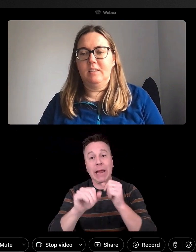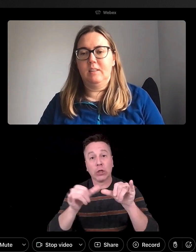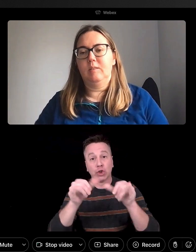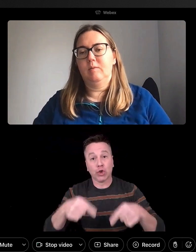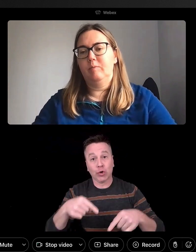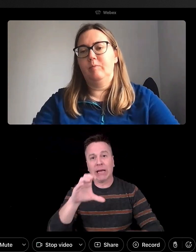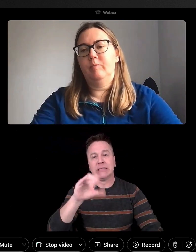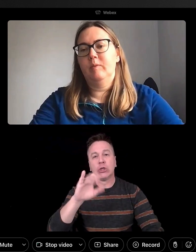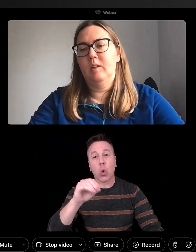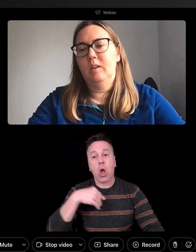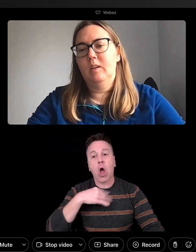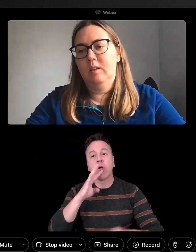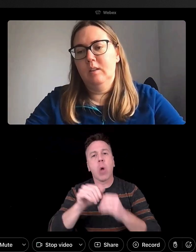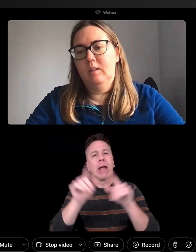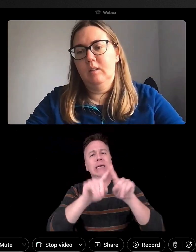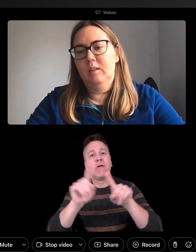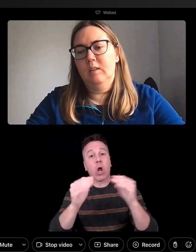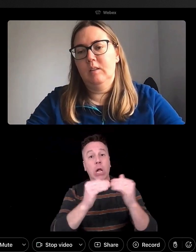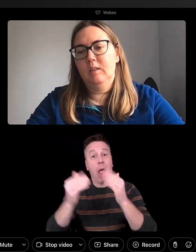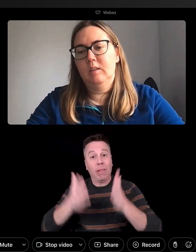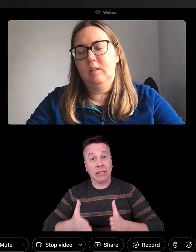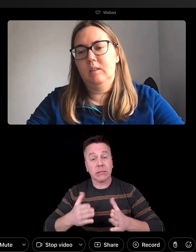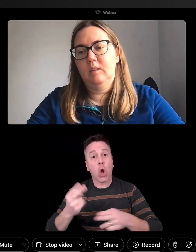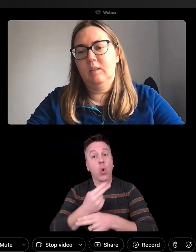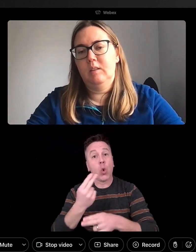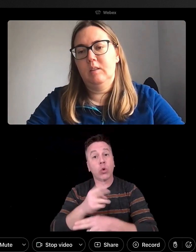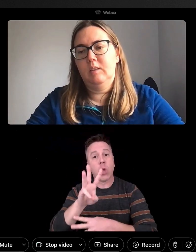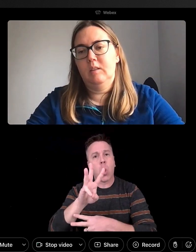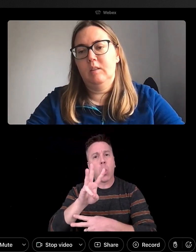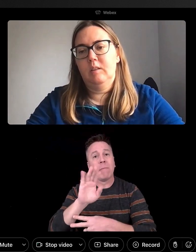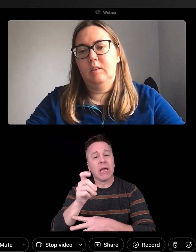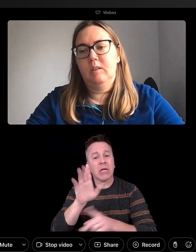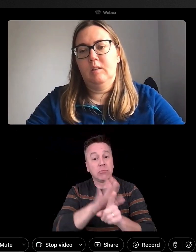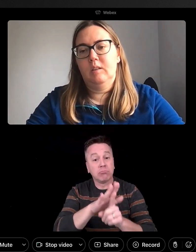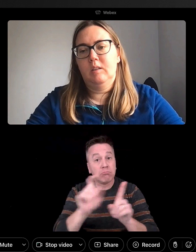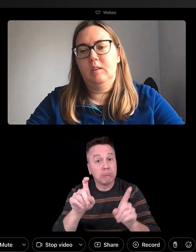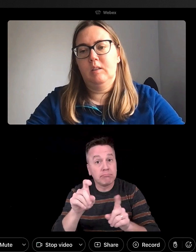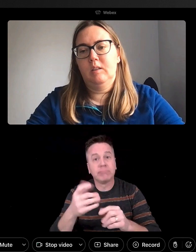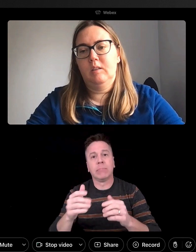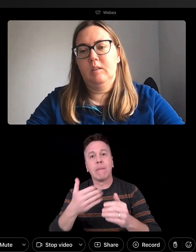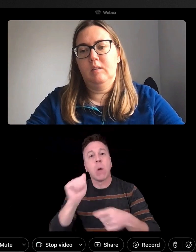to different colleagues about how they use Webex and best practices for them, and today